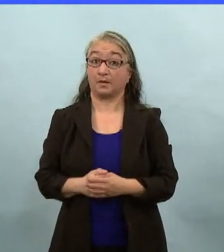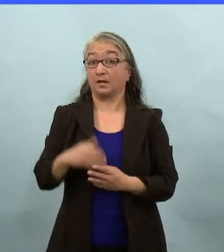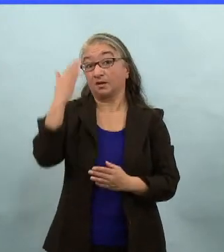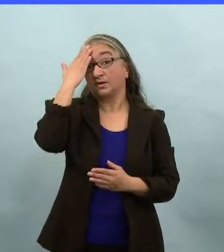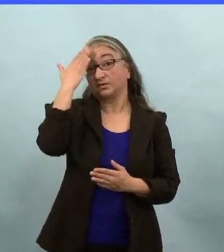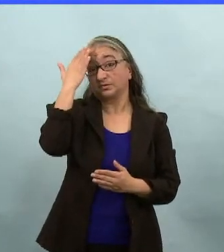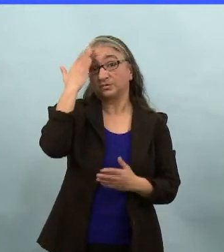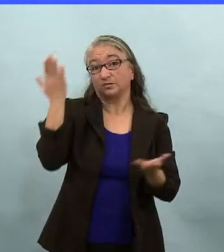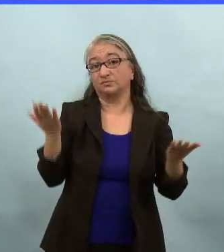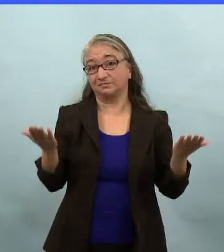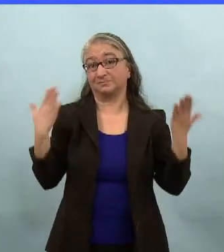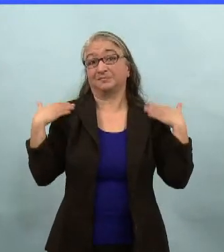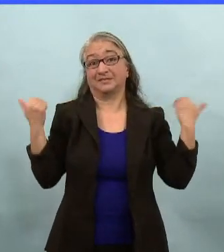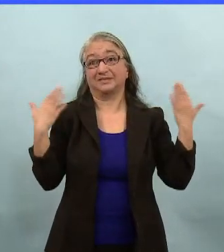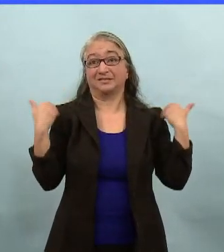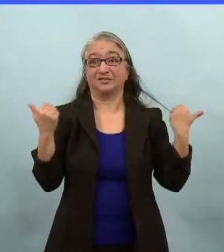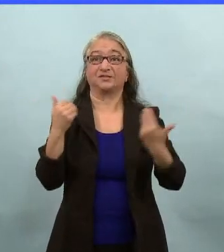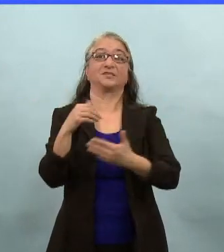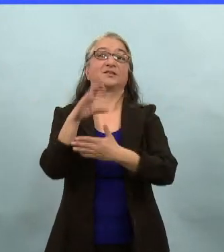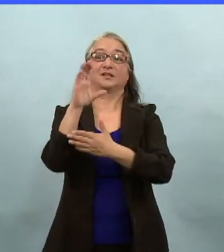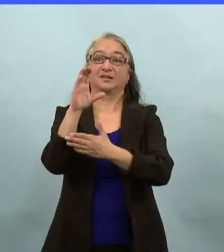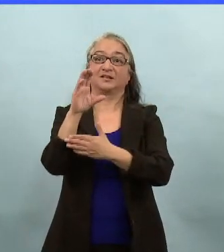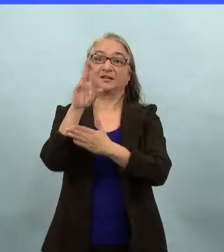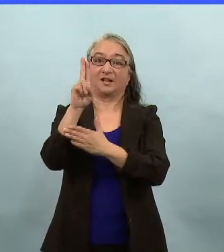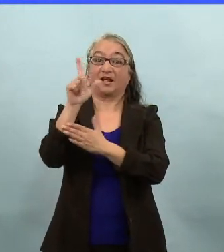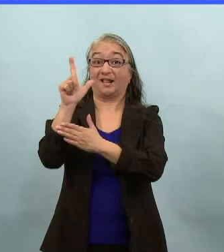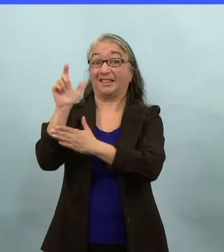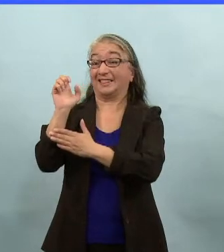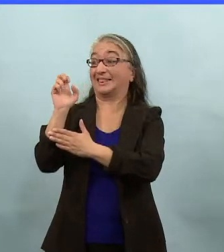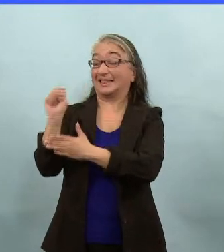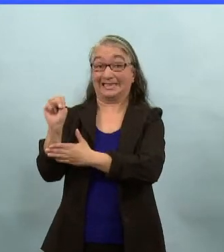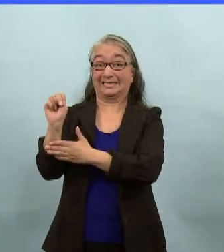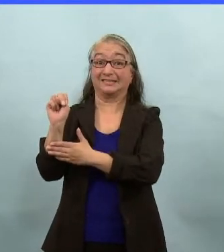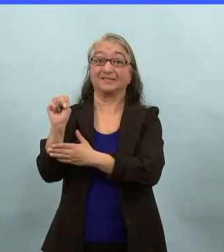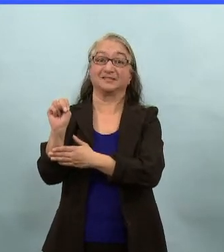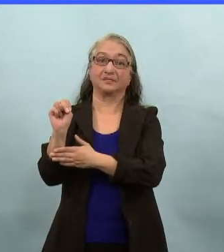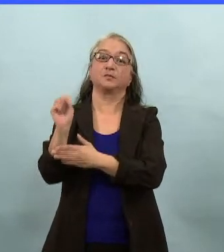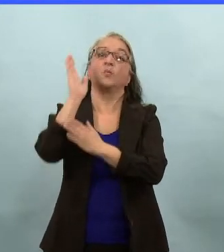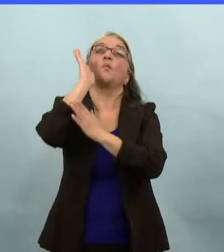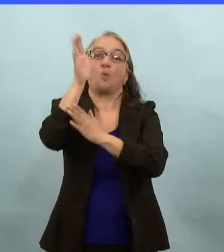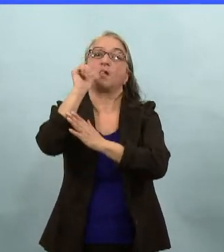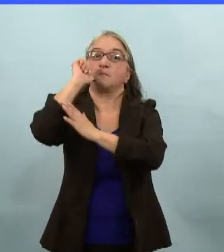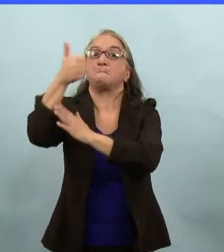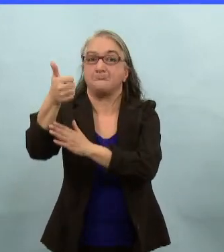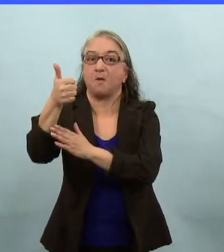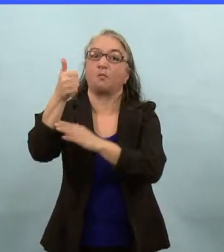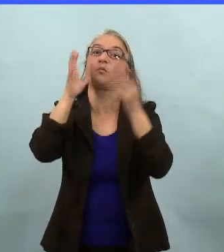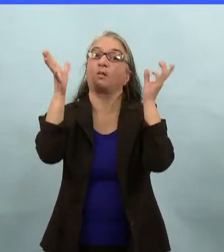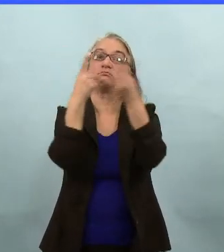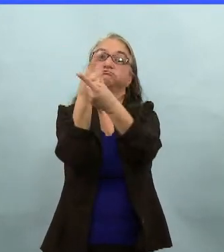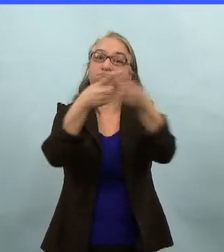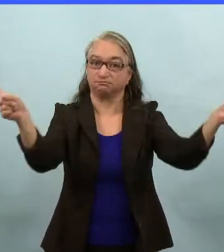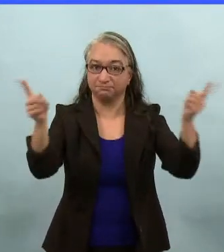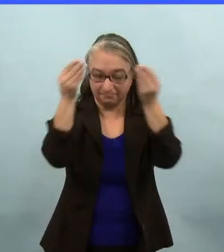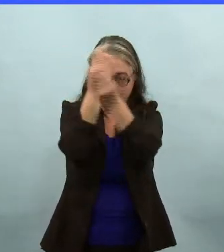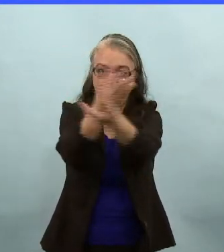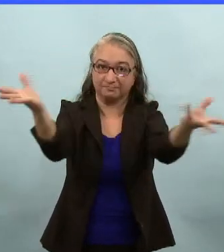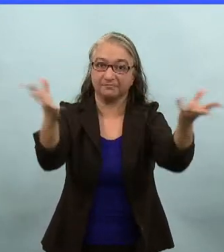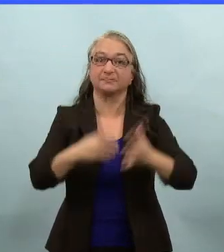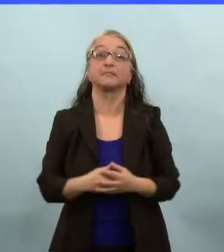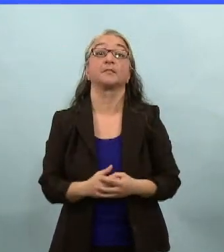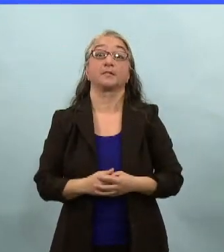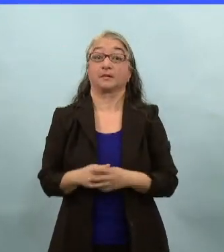on on the education side of things but certainly we know that more than 500 000 tests have been